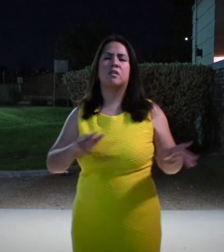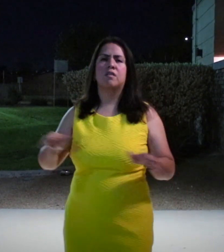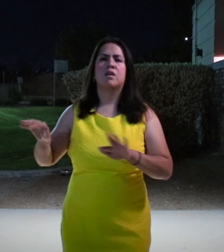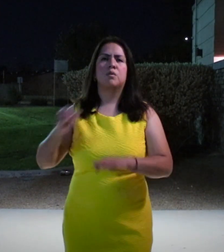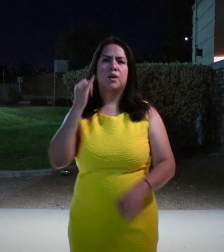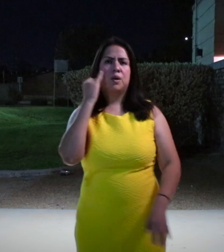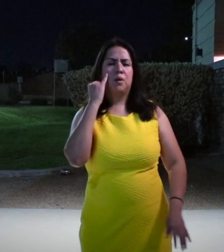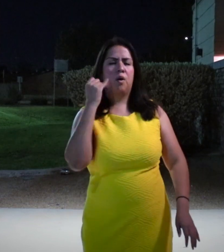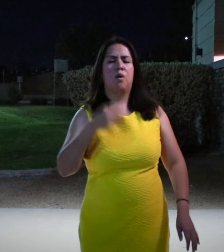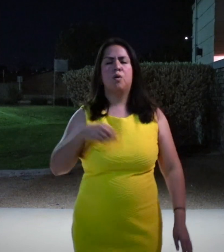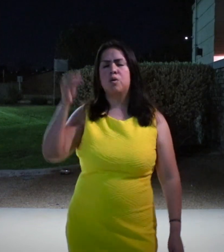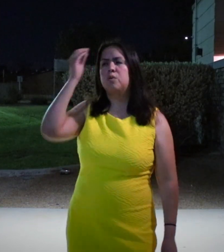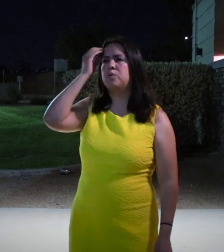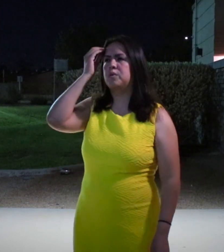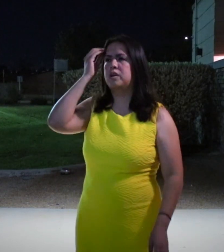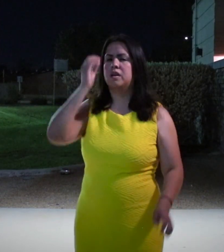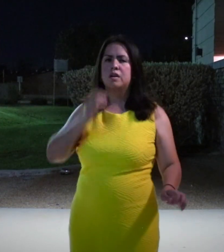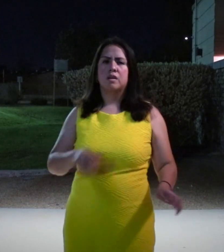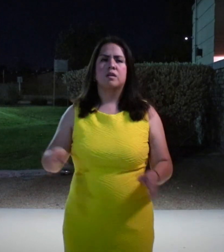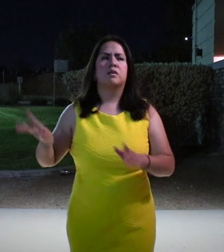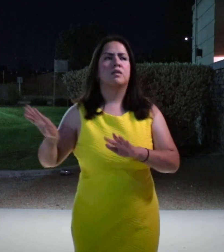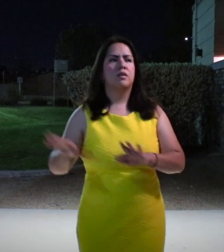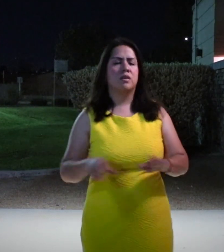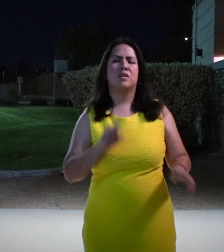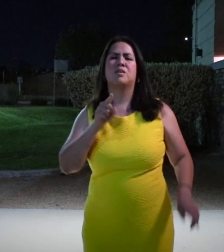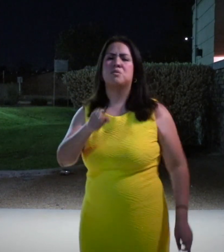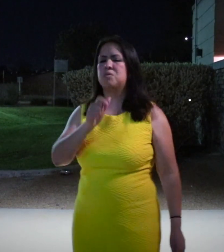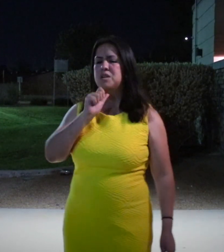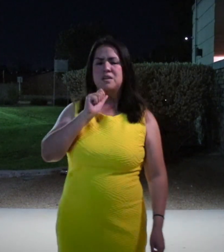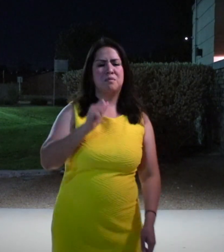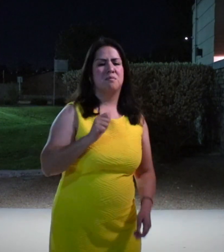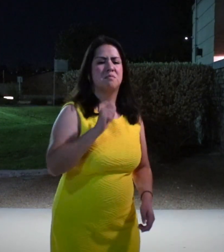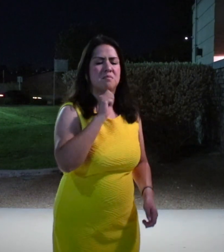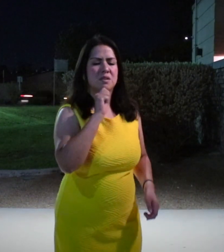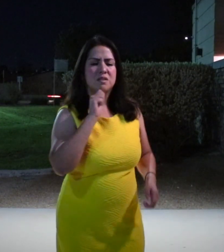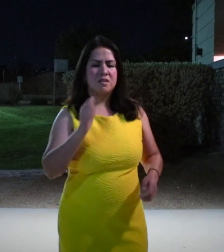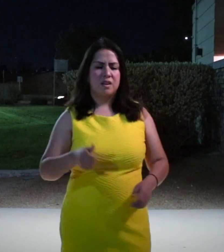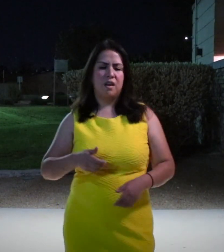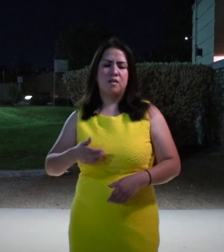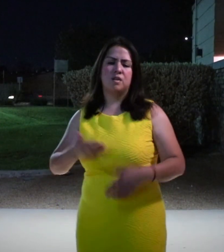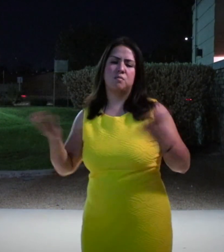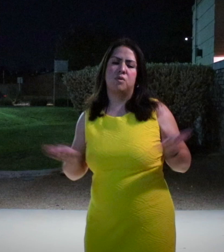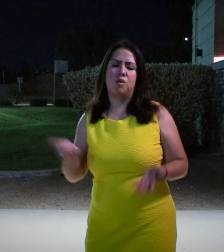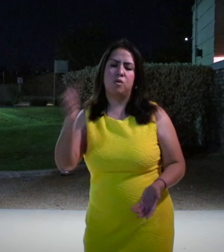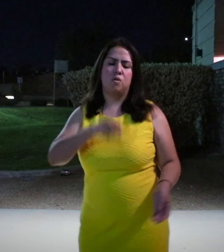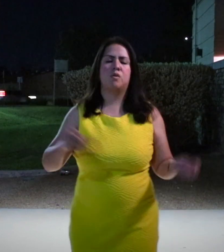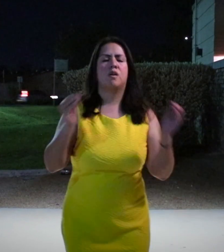If I would have known That you wouldn't be here anymore